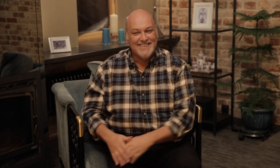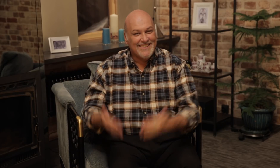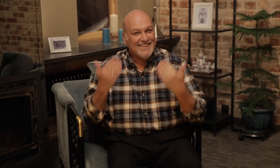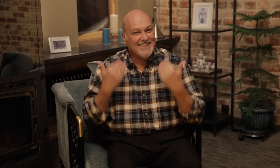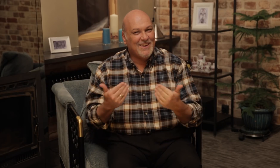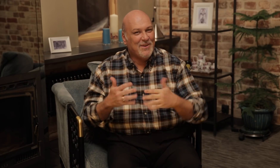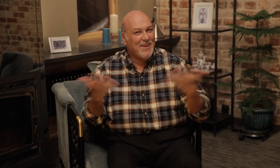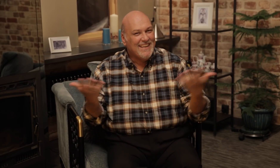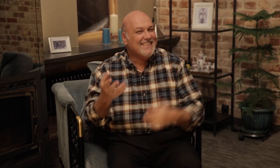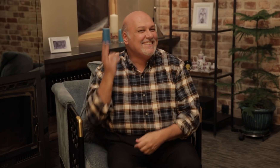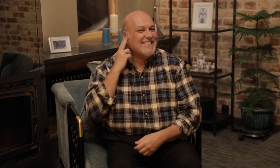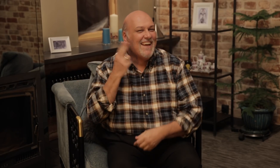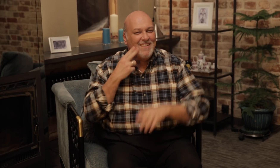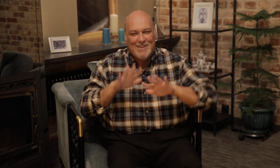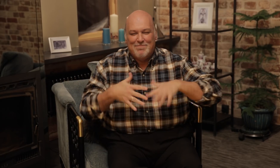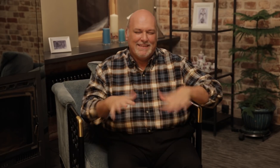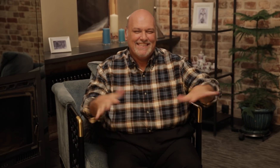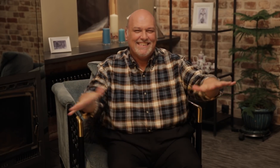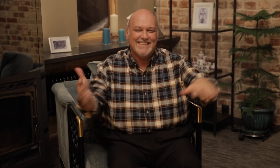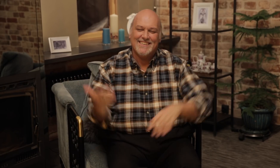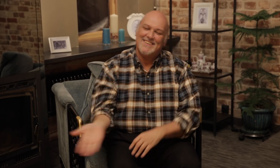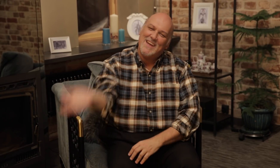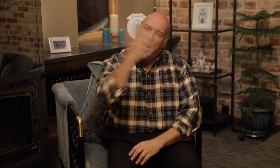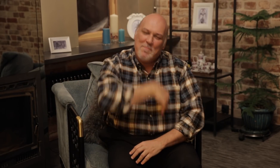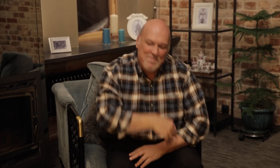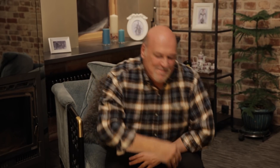It’s DeafBeat time. Follow me!